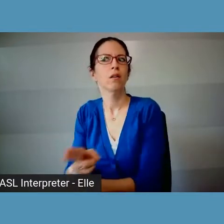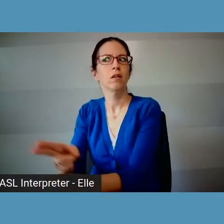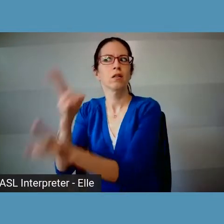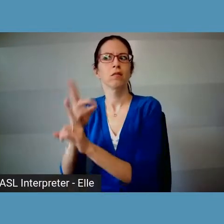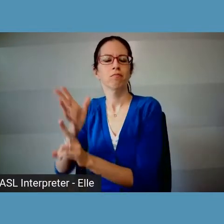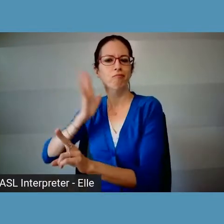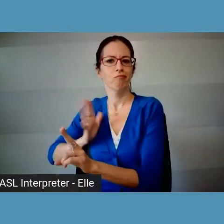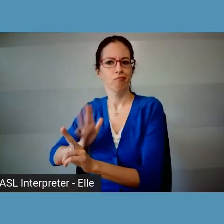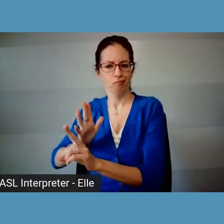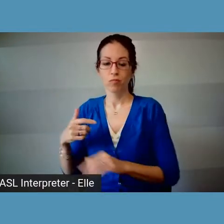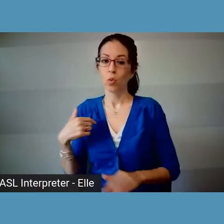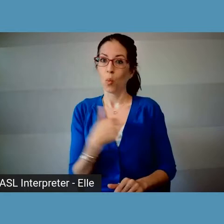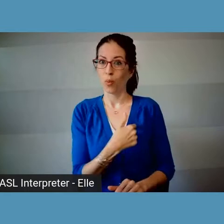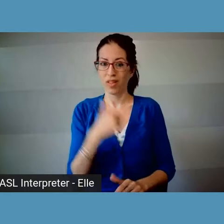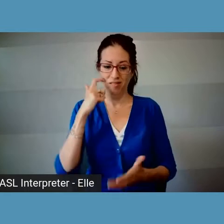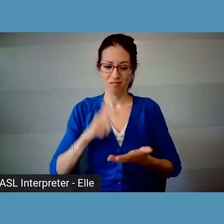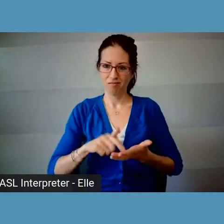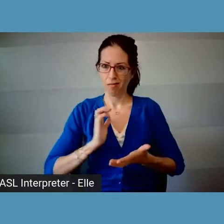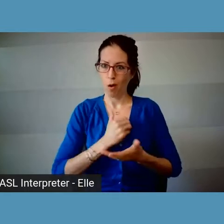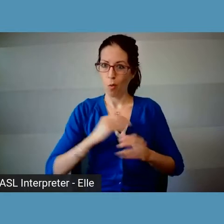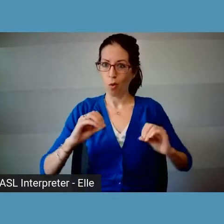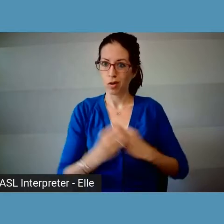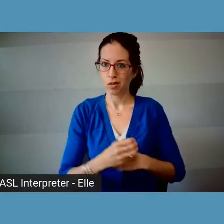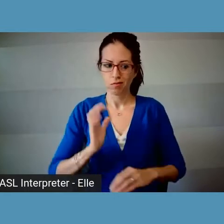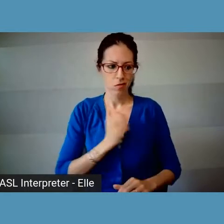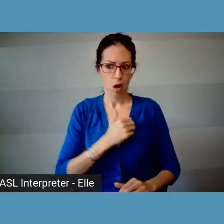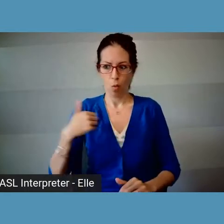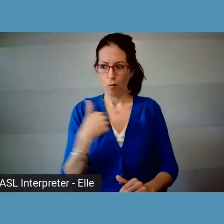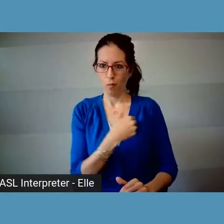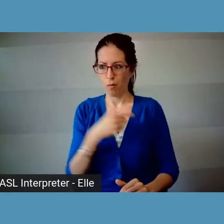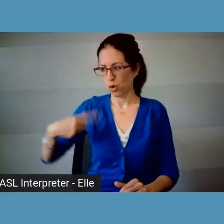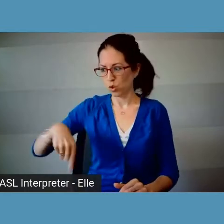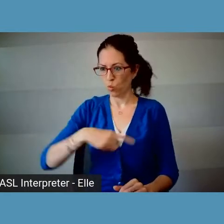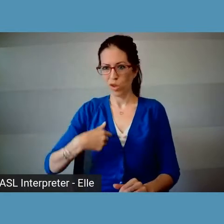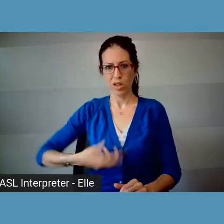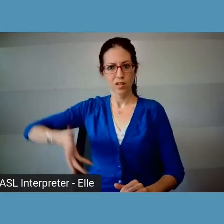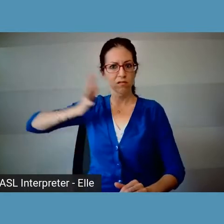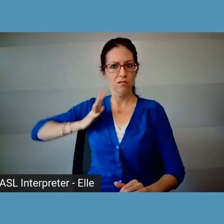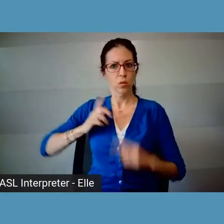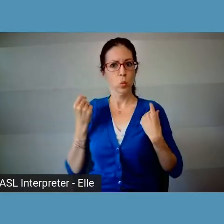and those of our members were founded within a colonizing society that perpetuated the